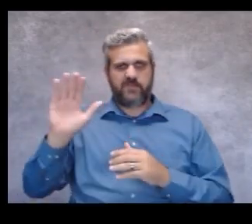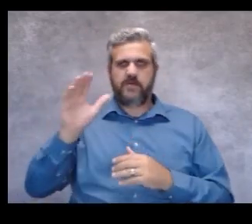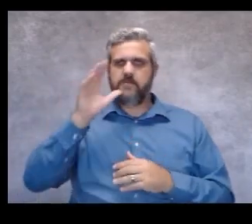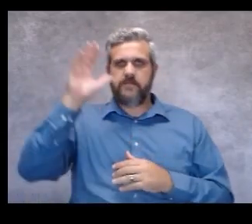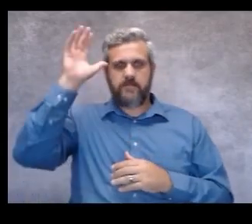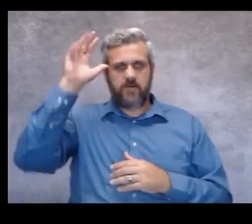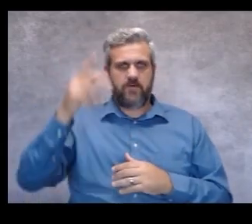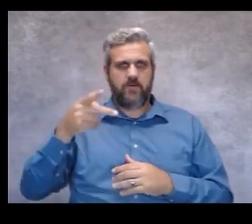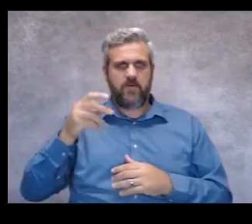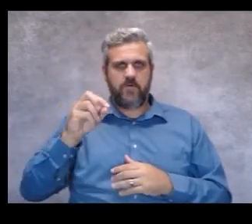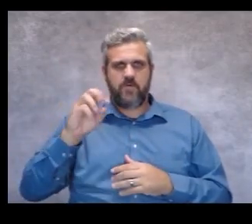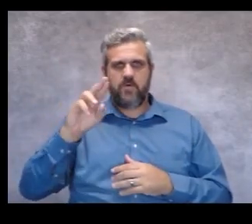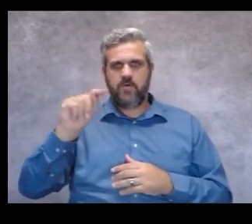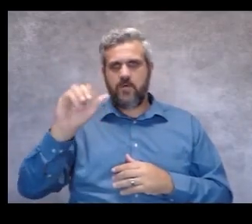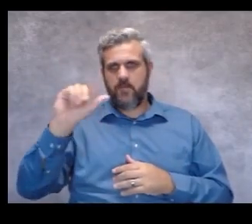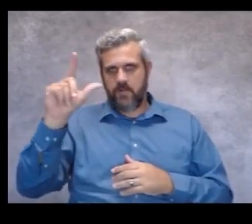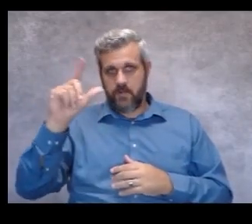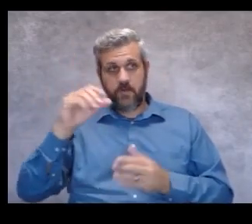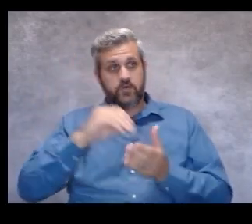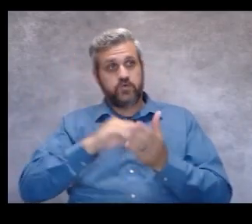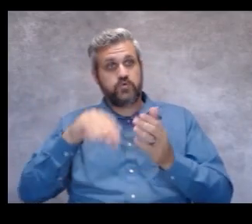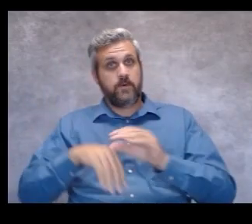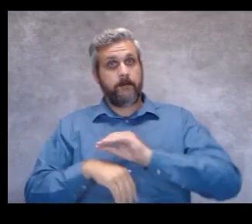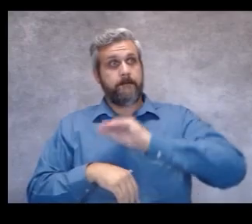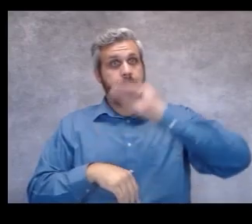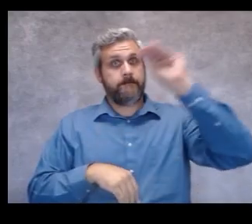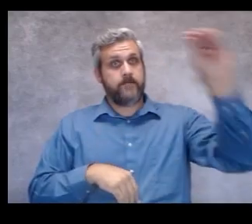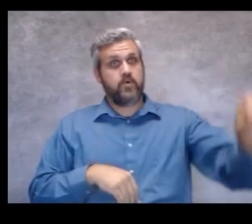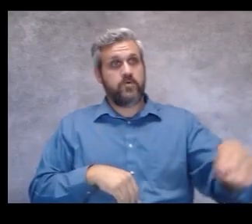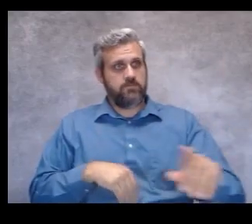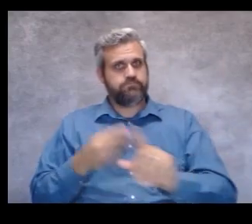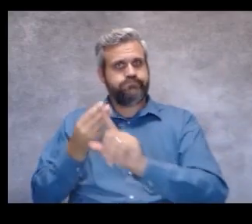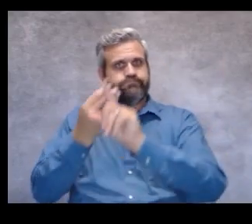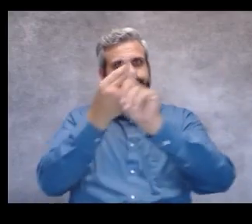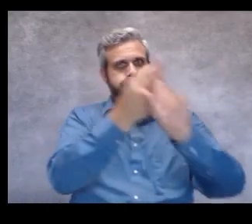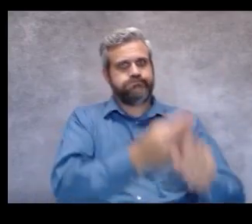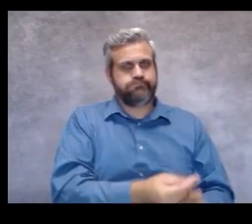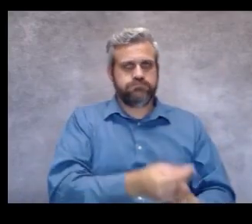portal. It transfers with students when they move to different uh regions in the